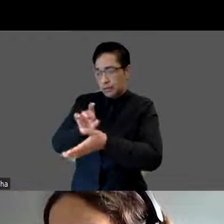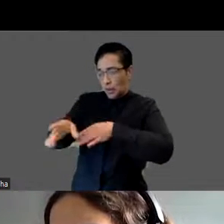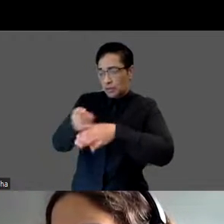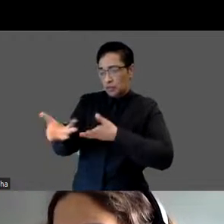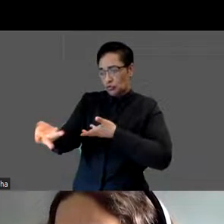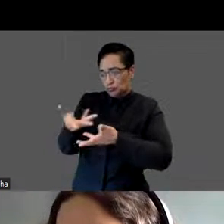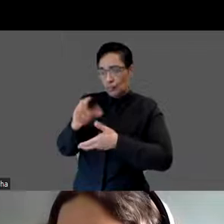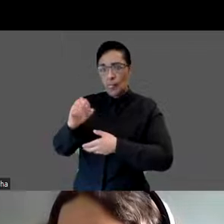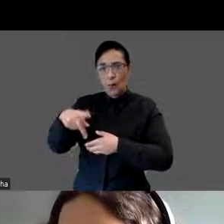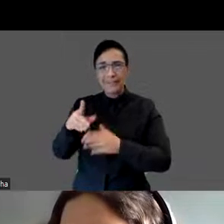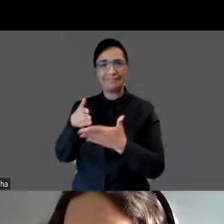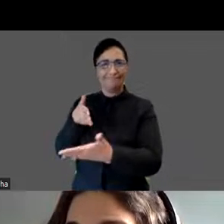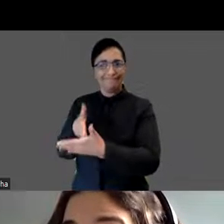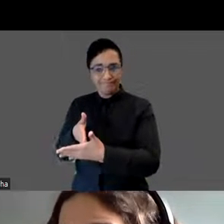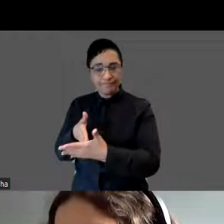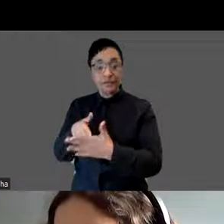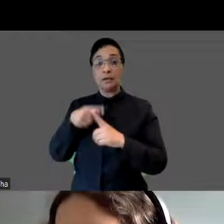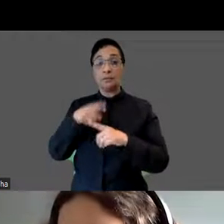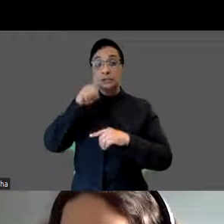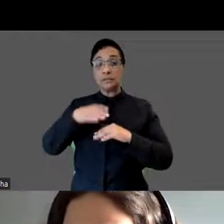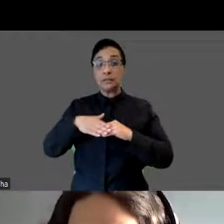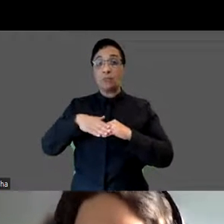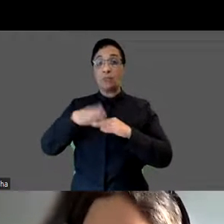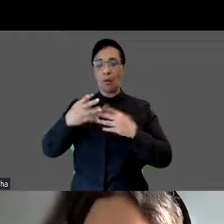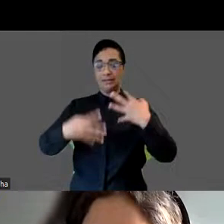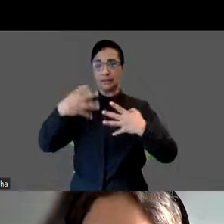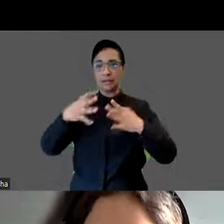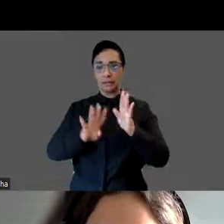And to improve reliability and quality of data.